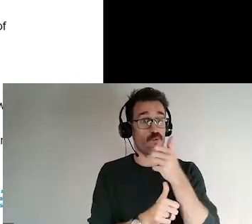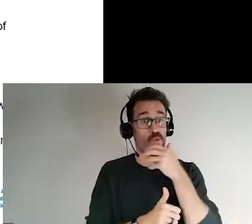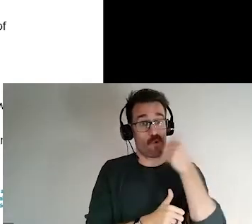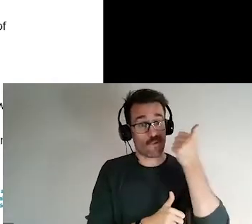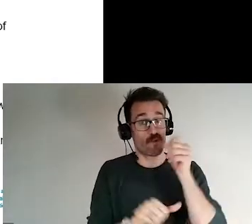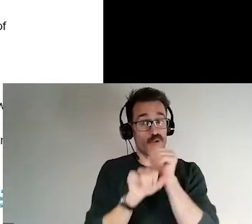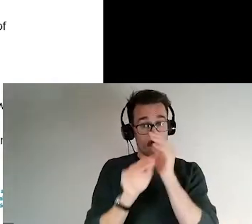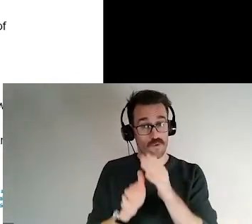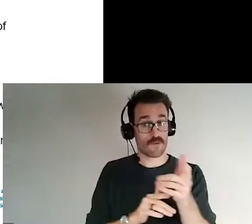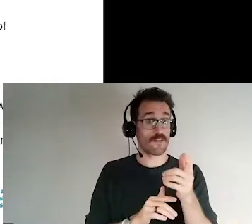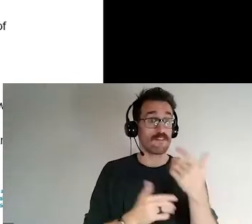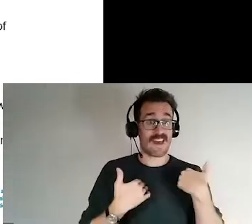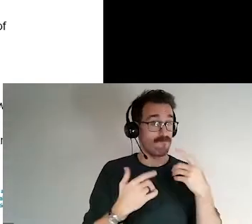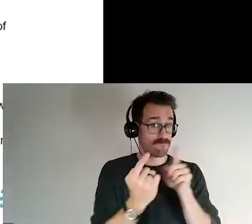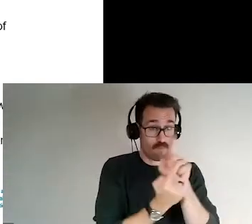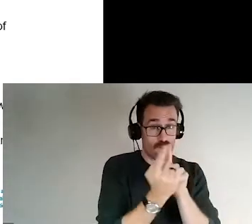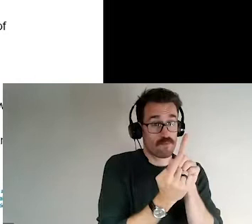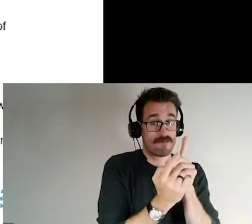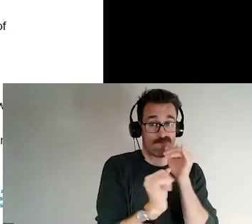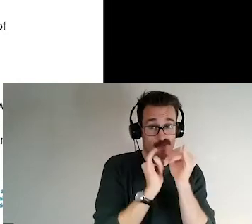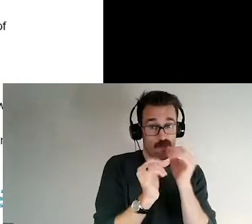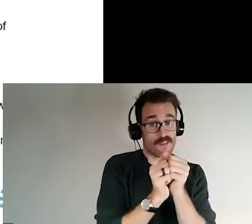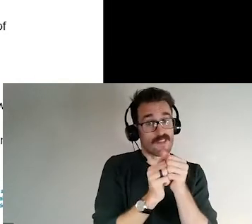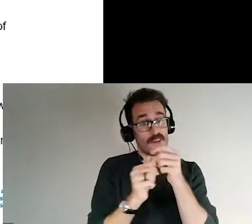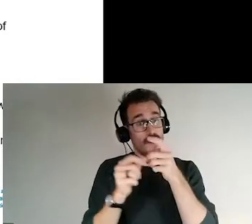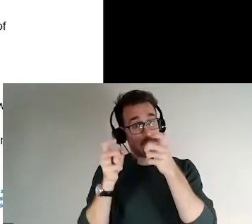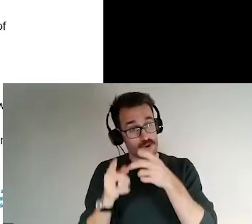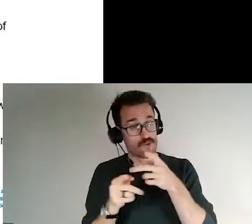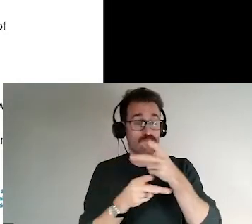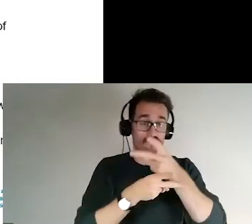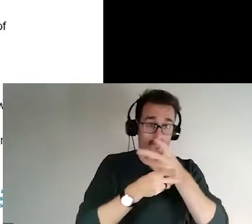provide support like supervisors and HR and others, and we've provided students with a